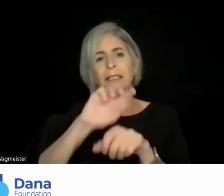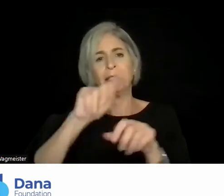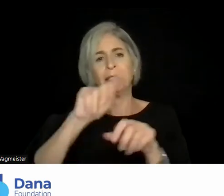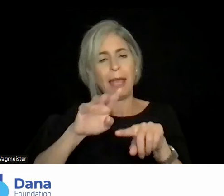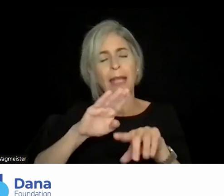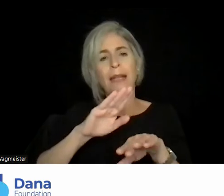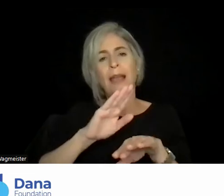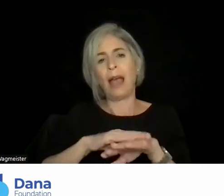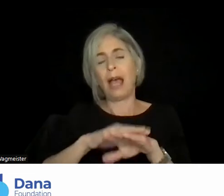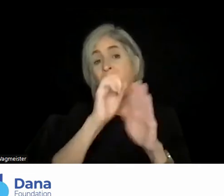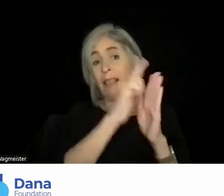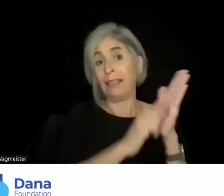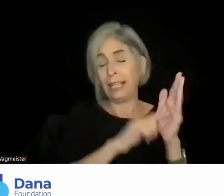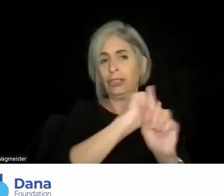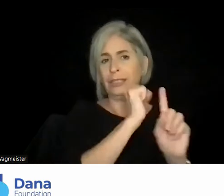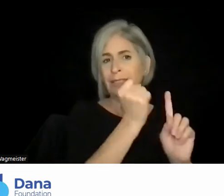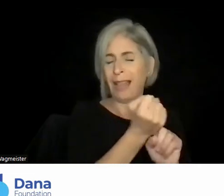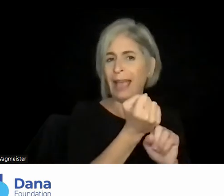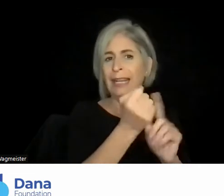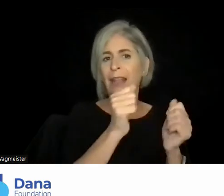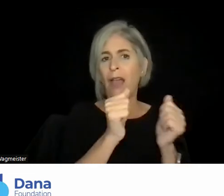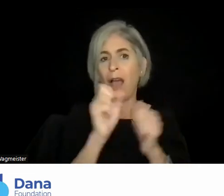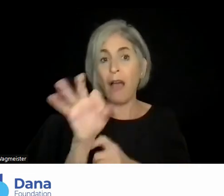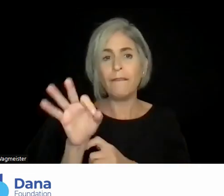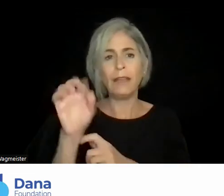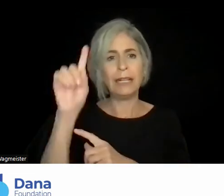neural ets, I will define it as a derivative of by yo ethics focused